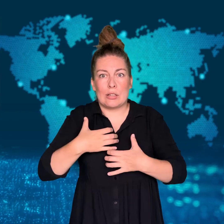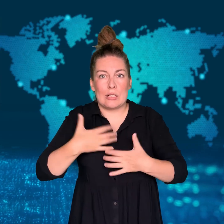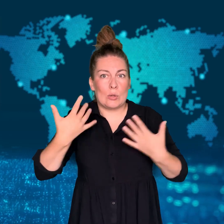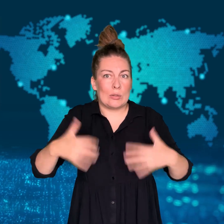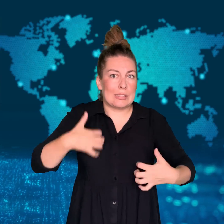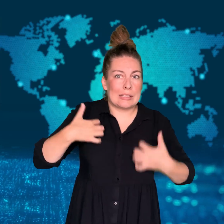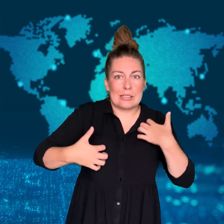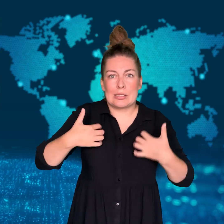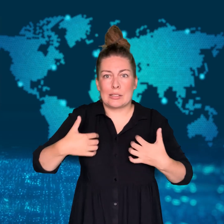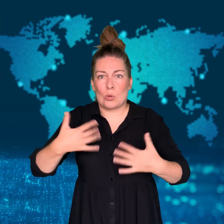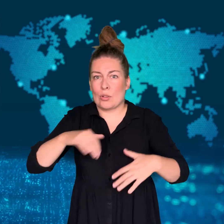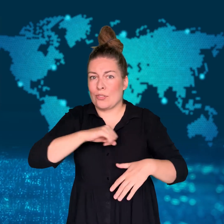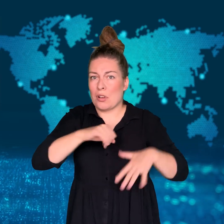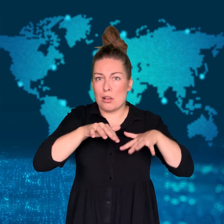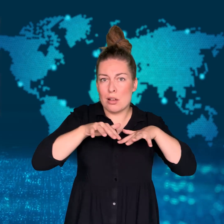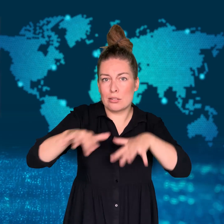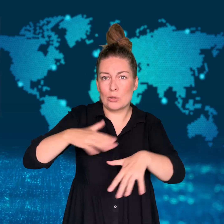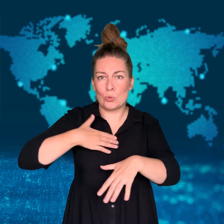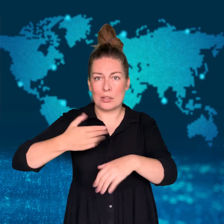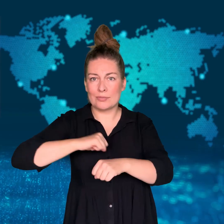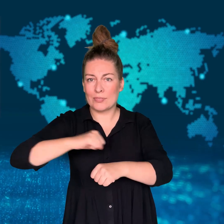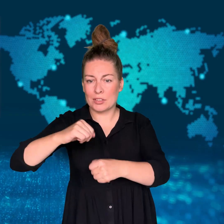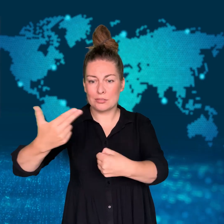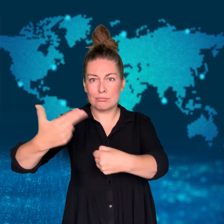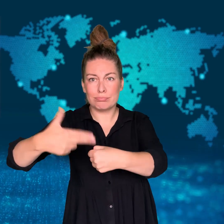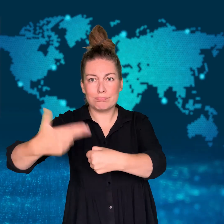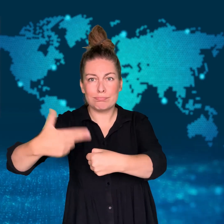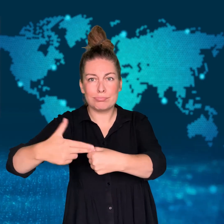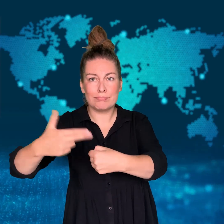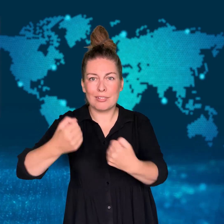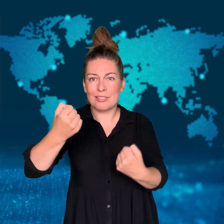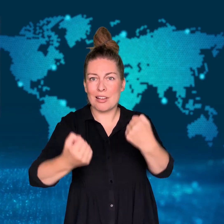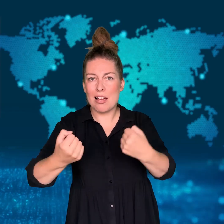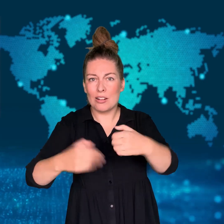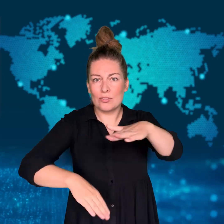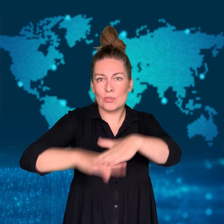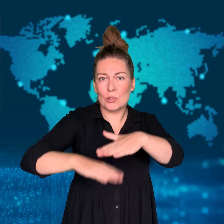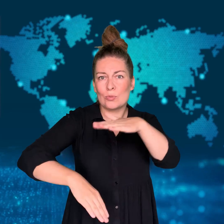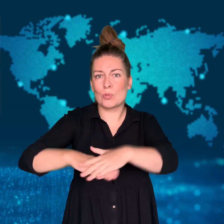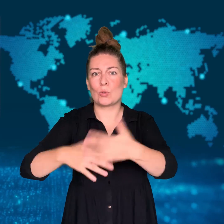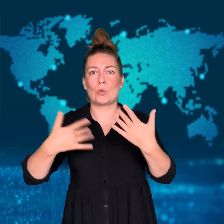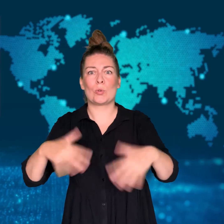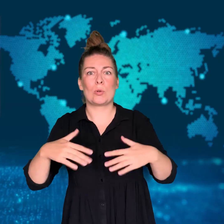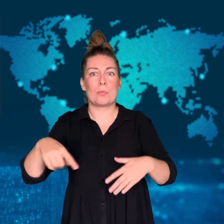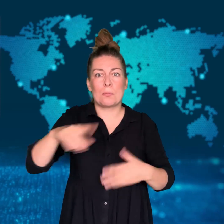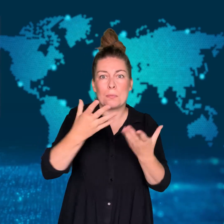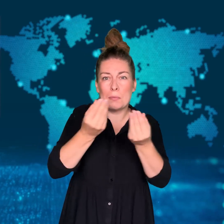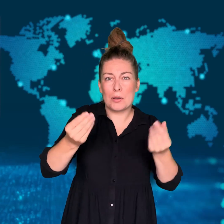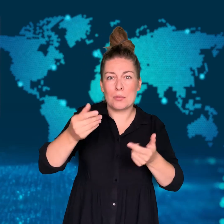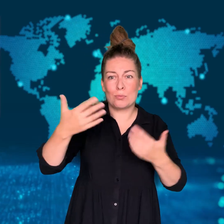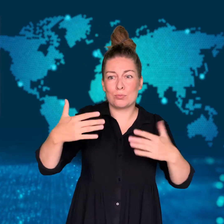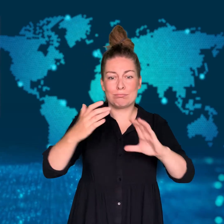and others were escaping on tractors.